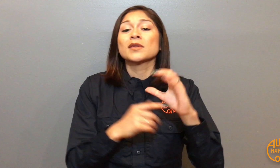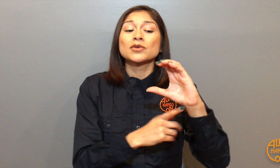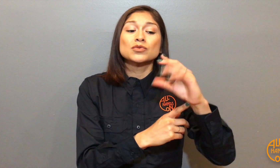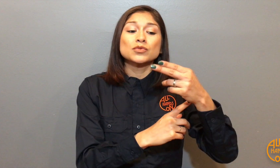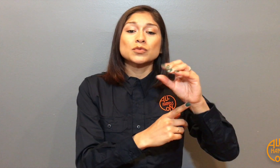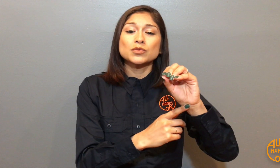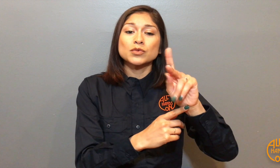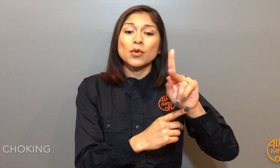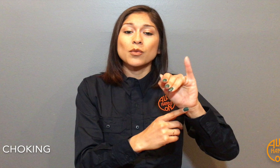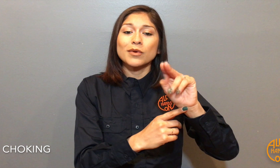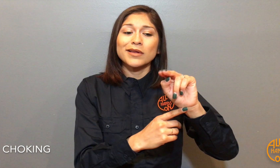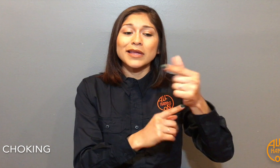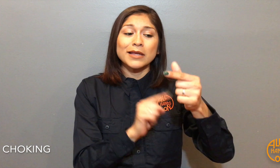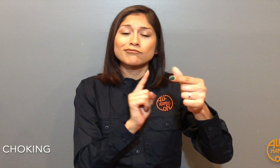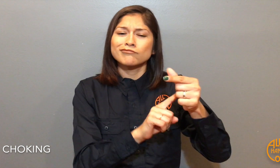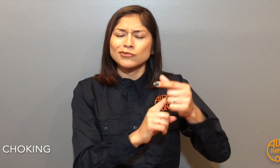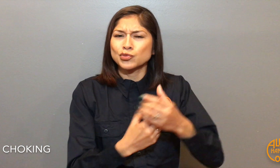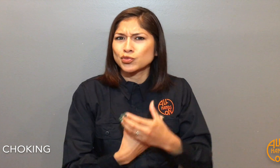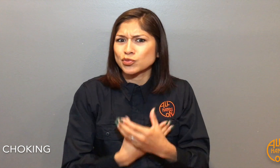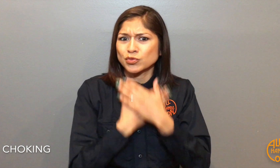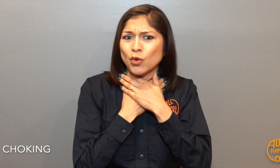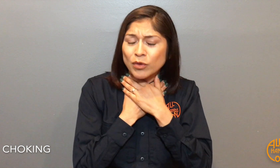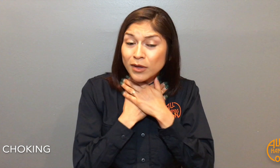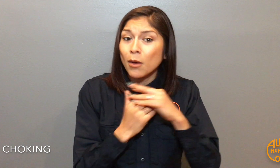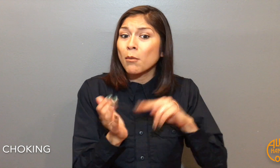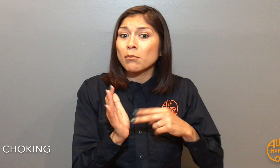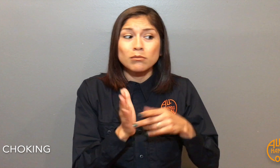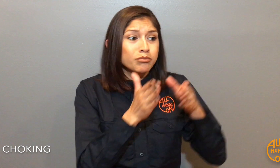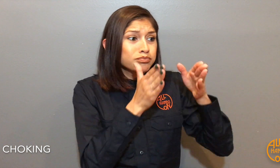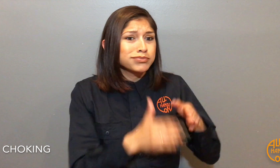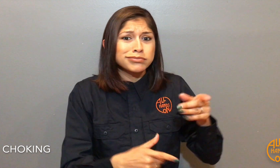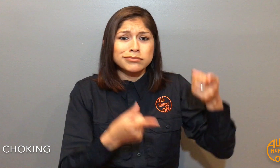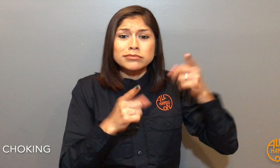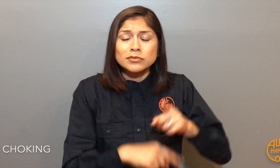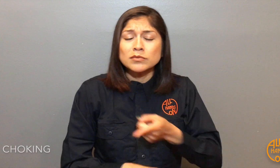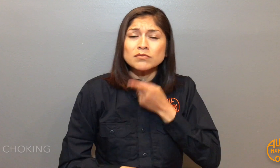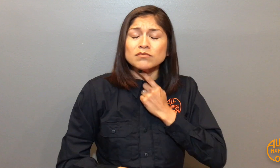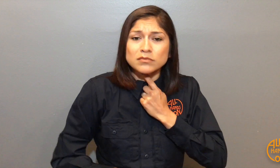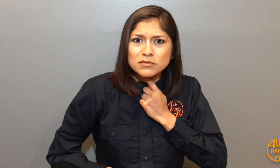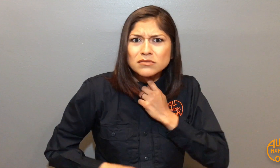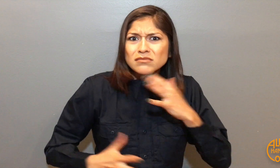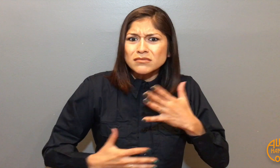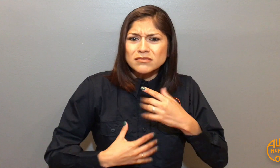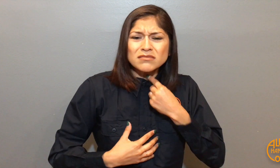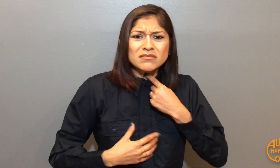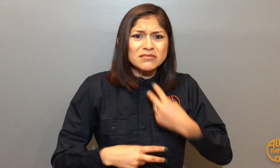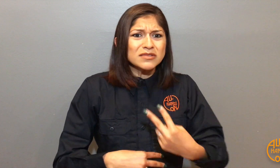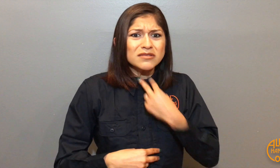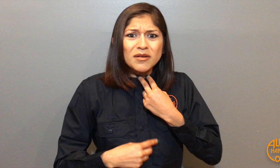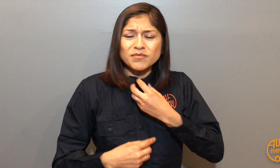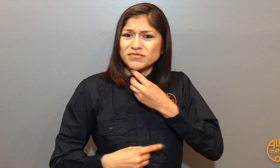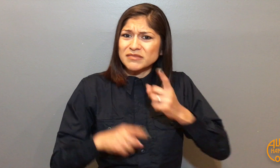choking, typically that means that someone has swallowed something but it